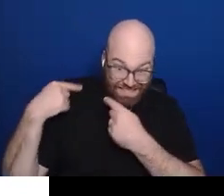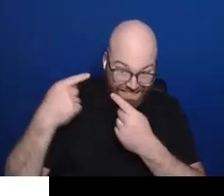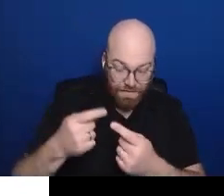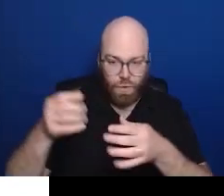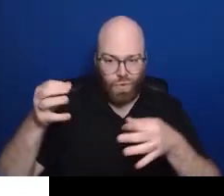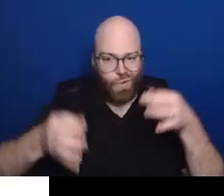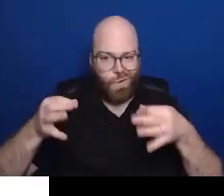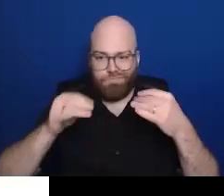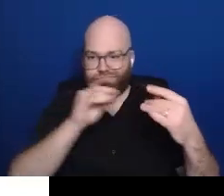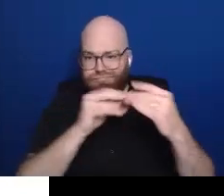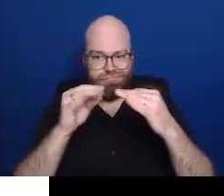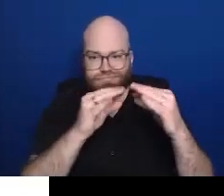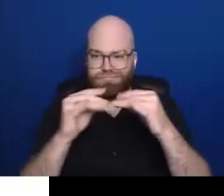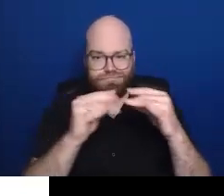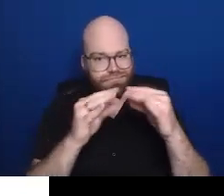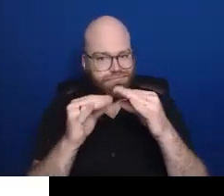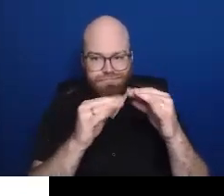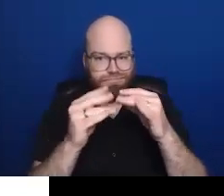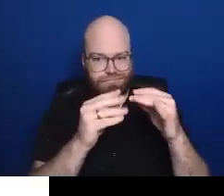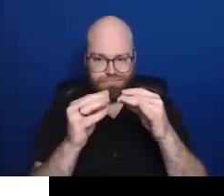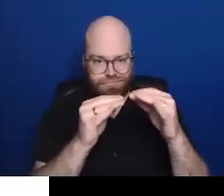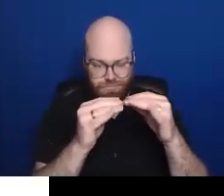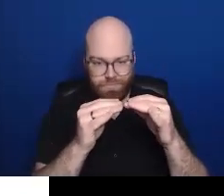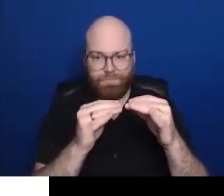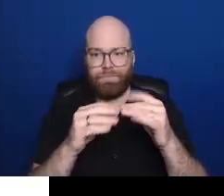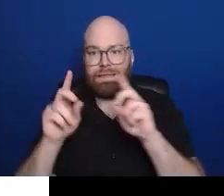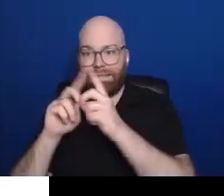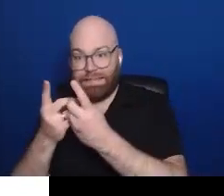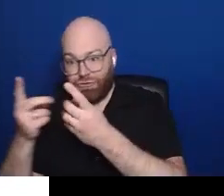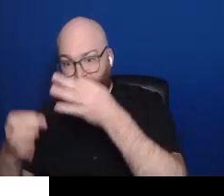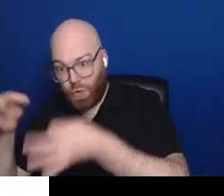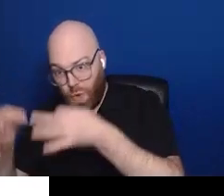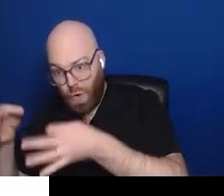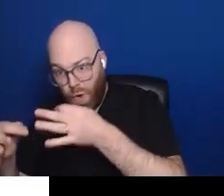Going from the district court to the appeals and then back down to the district court.